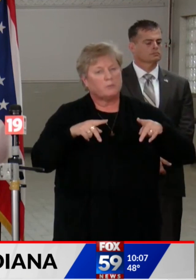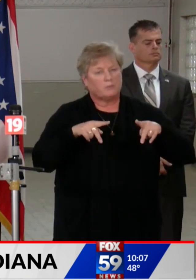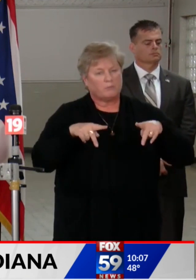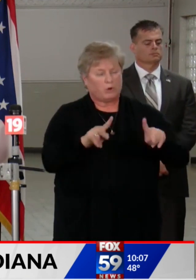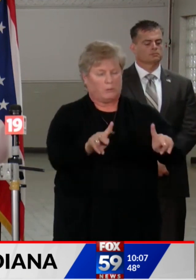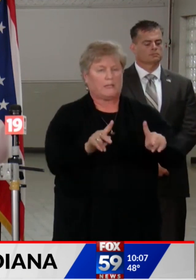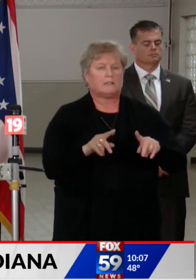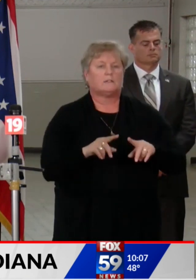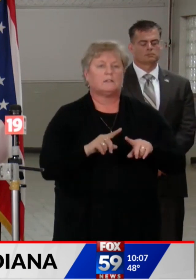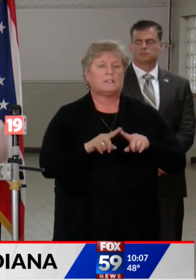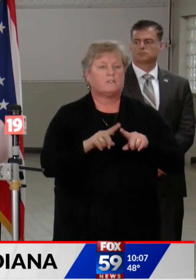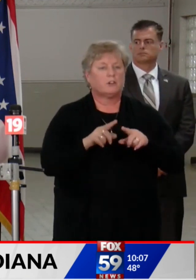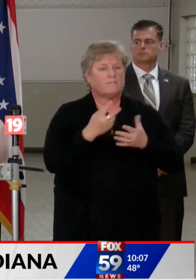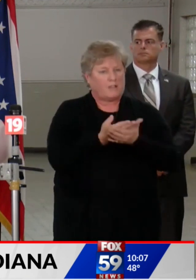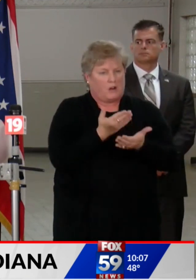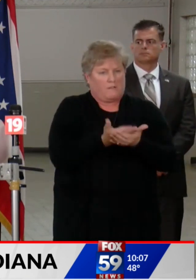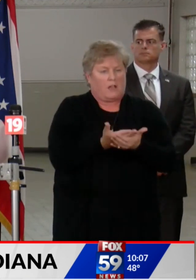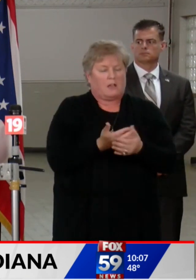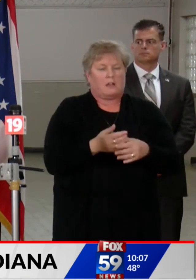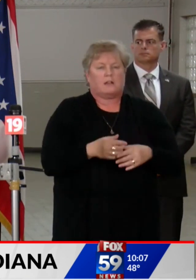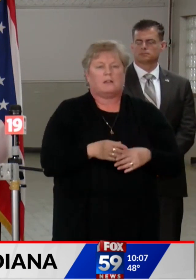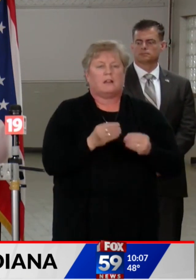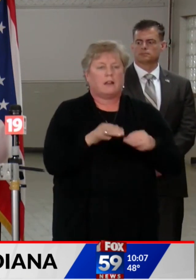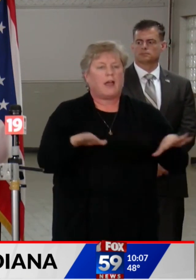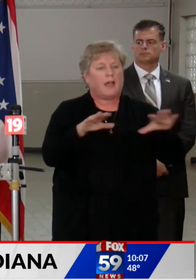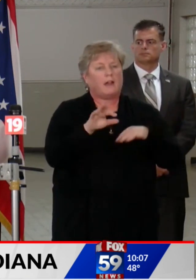SOURCES OF HAZARDOUS WASTE THAT'S WHY WE HAVE THESE